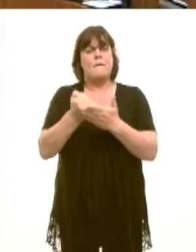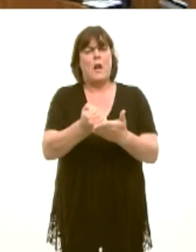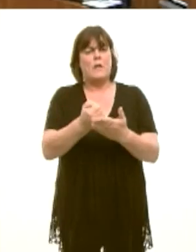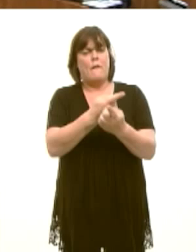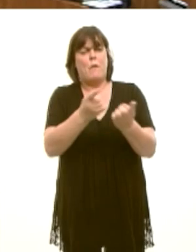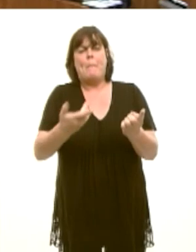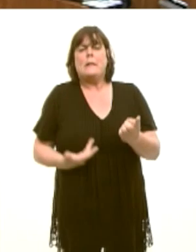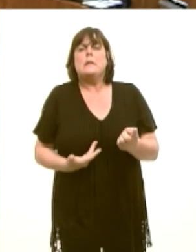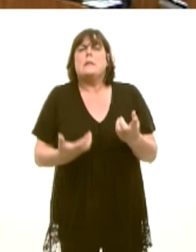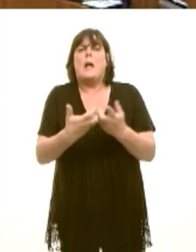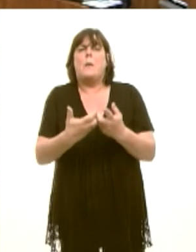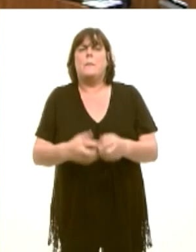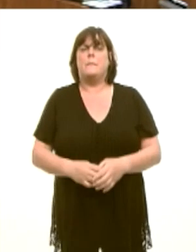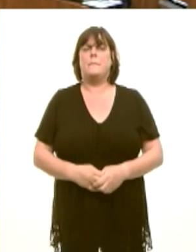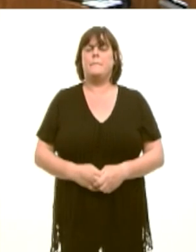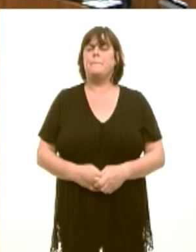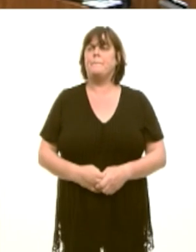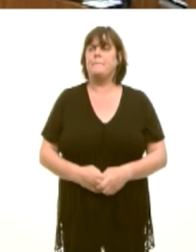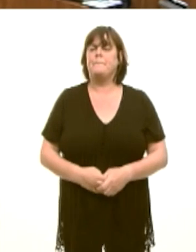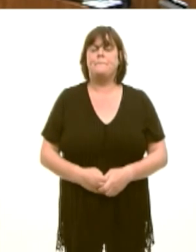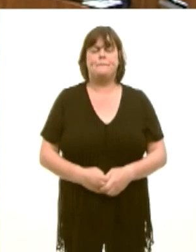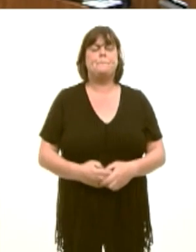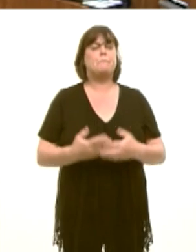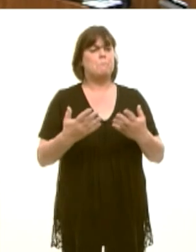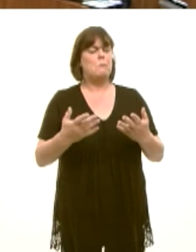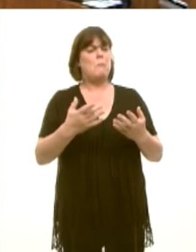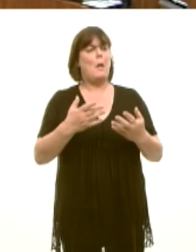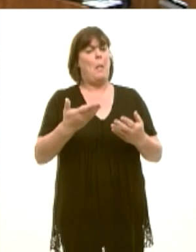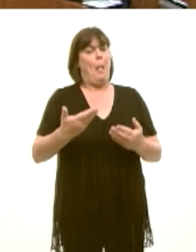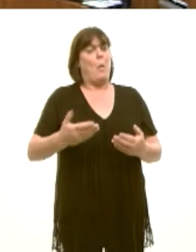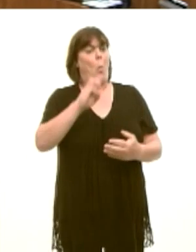Carwyn Jones: Well, I see that businesses in Wales are clearly in favour of staying